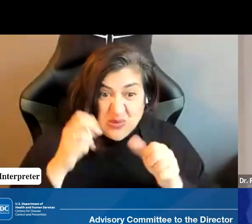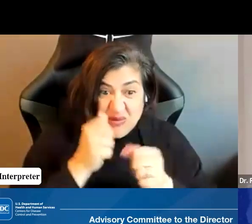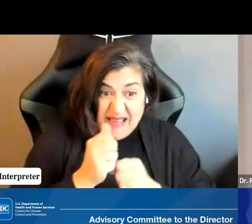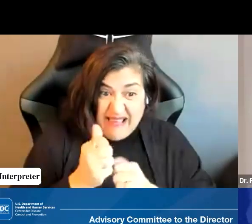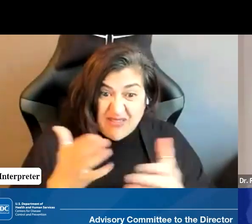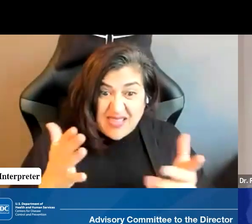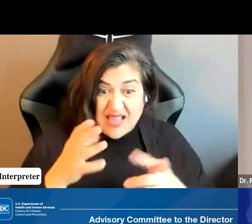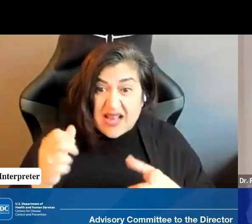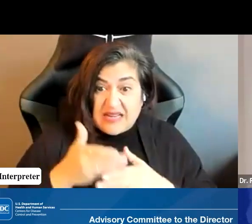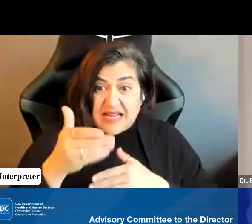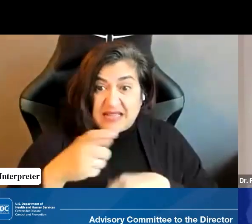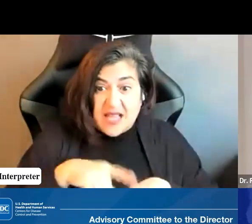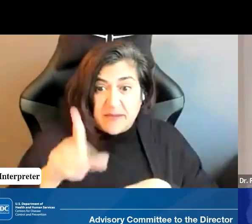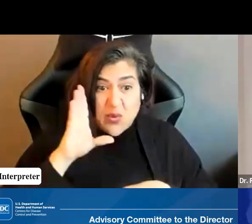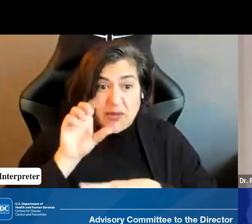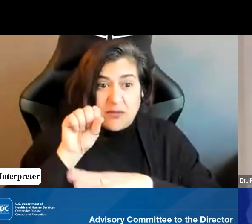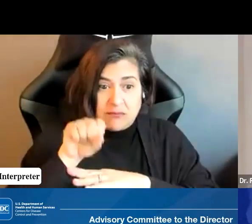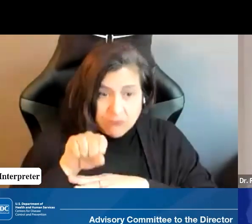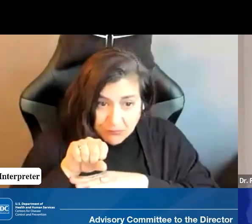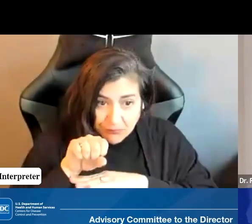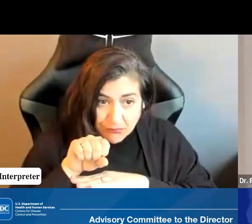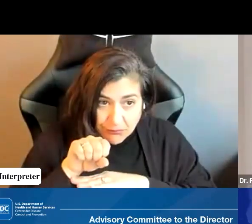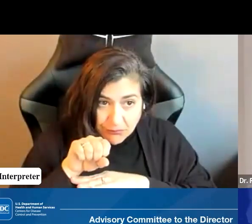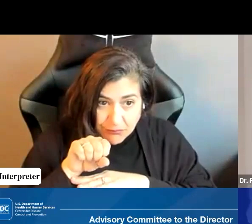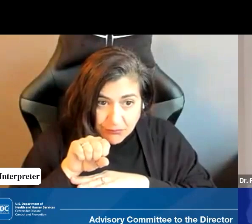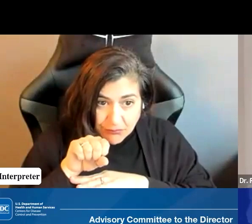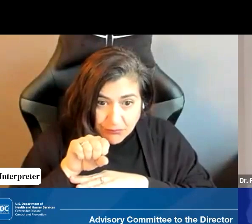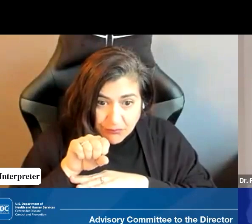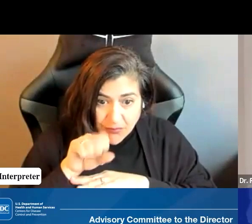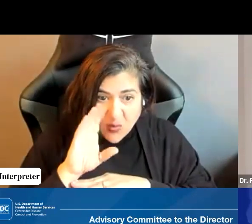and you're going to be shorter because you're going to be down like a little pencil, okay?